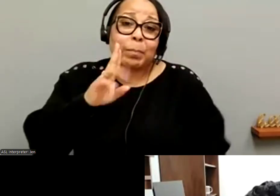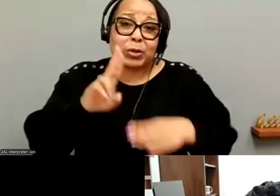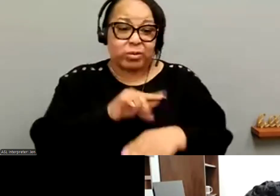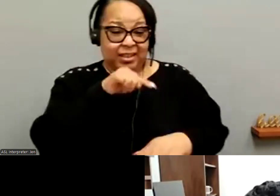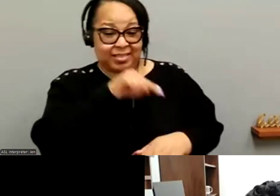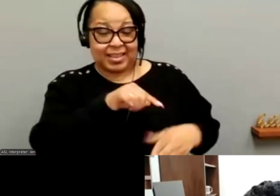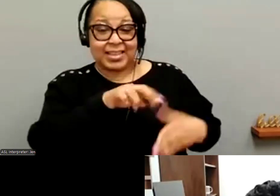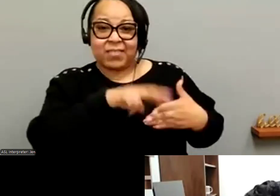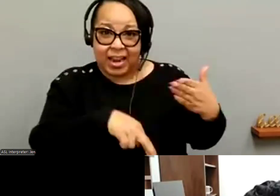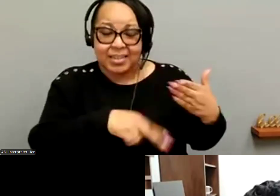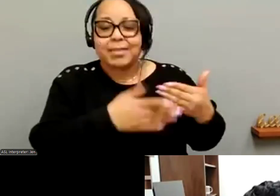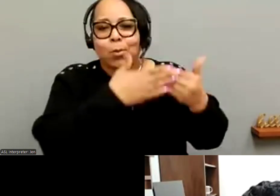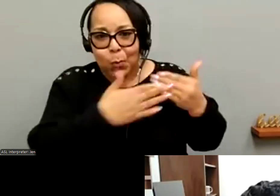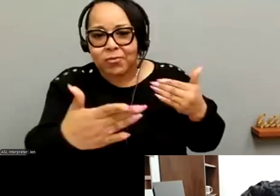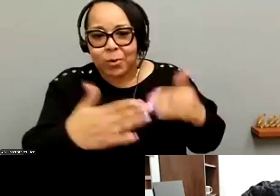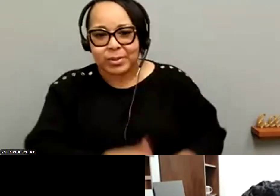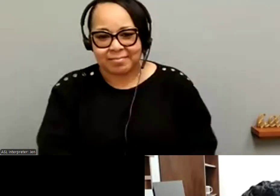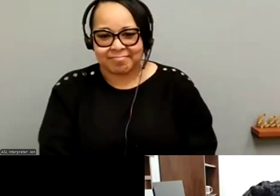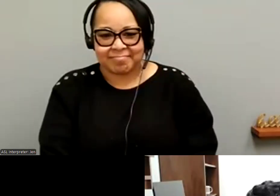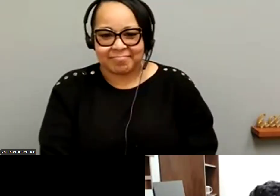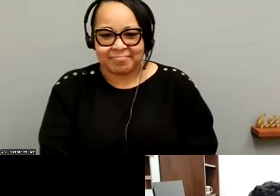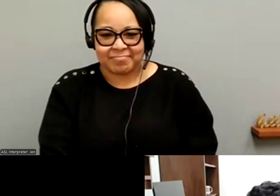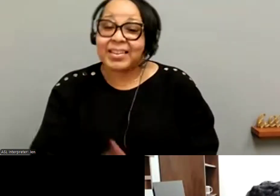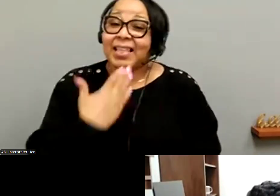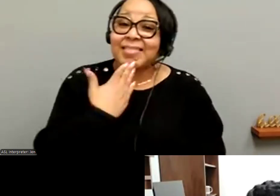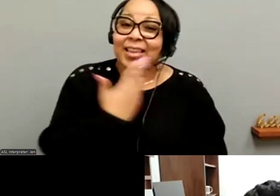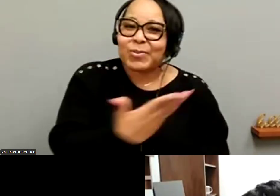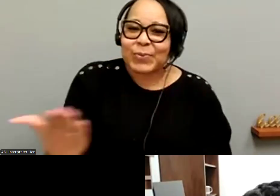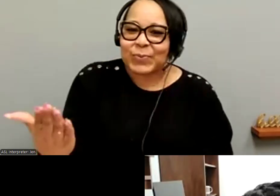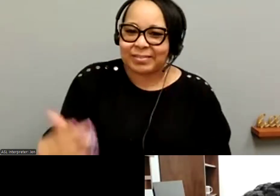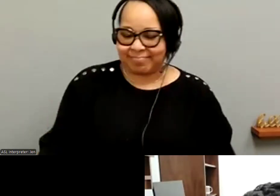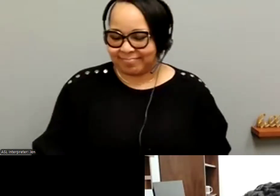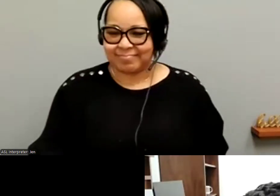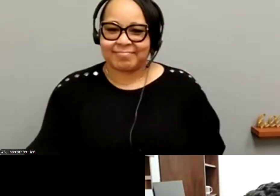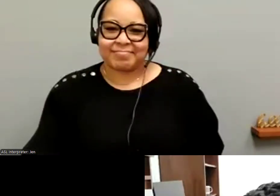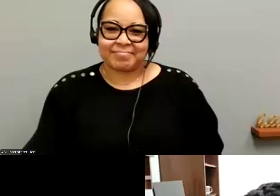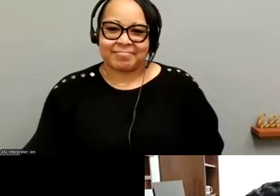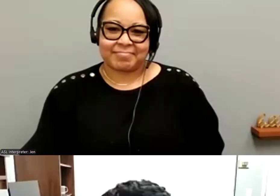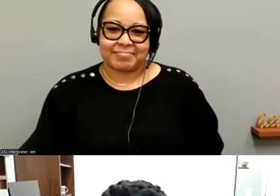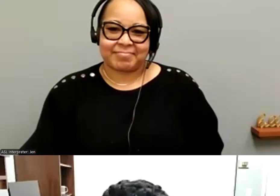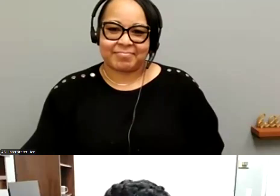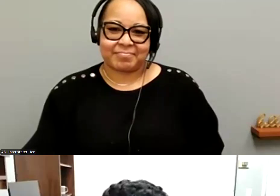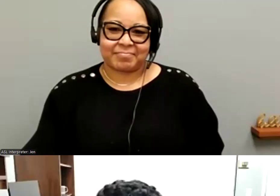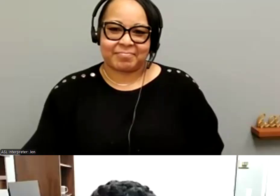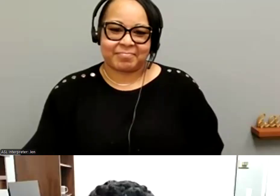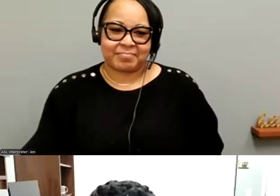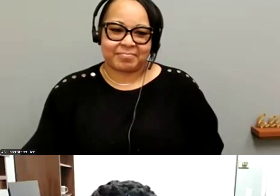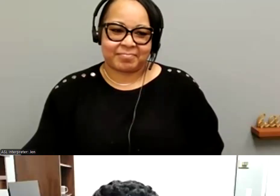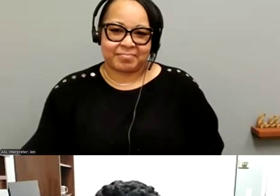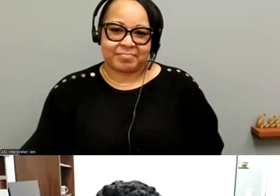13:15:11 findings going forward. Thank 13:15:15 you, everyone.